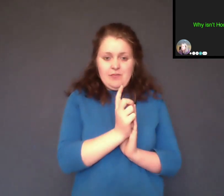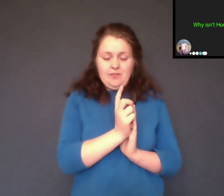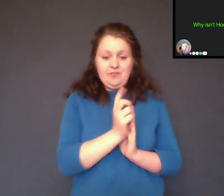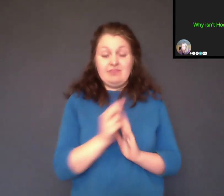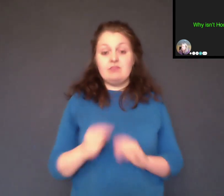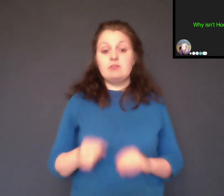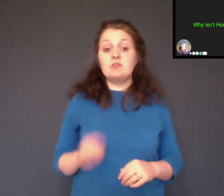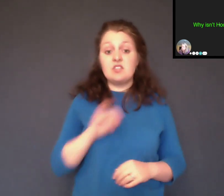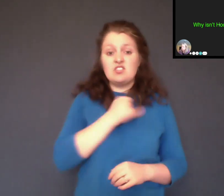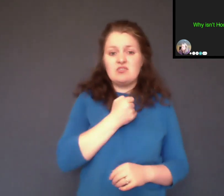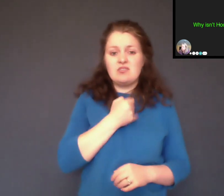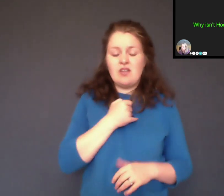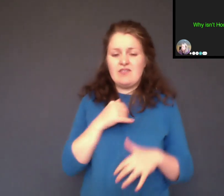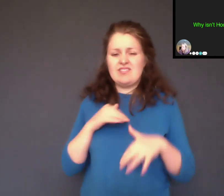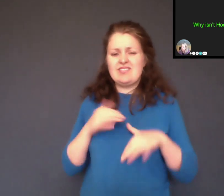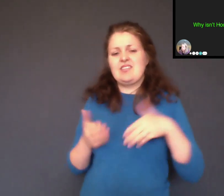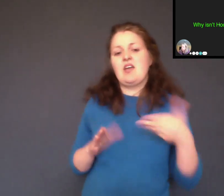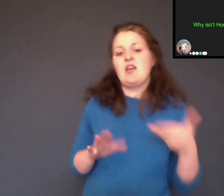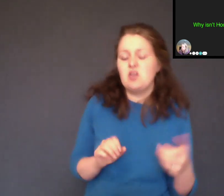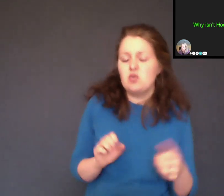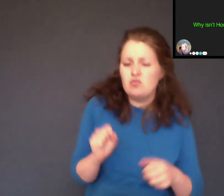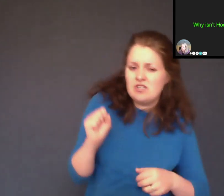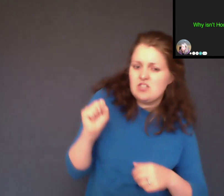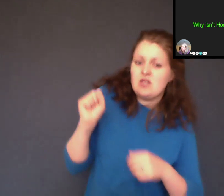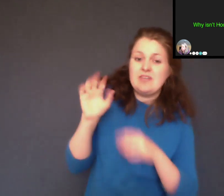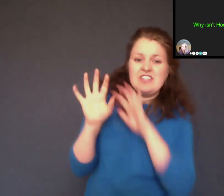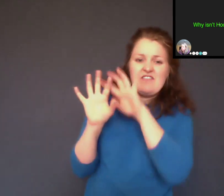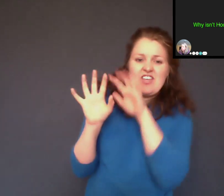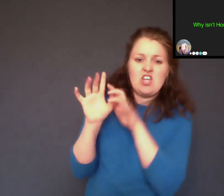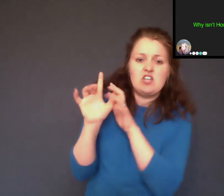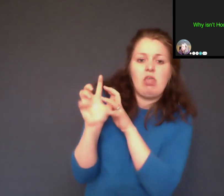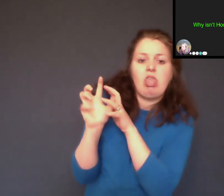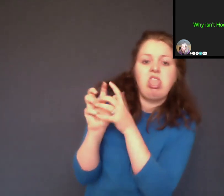the dying creature reached up with an almost fingerless hand